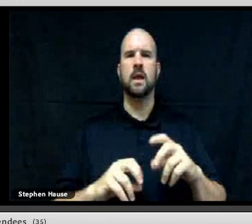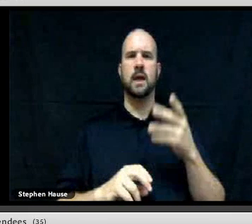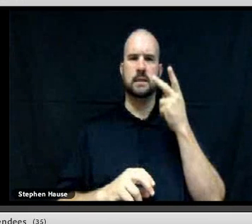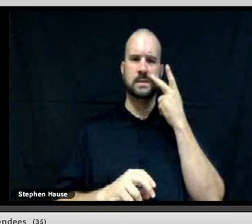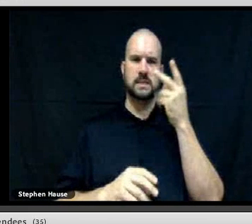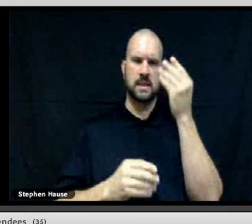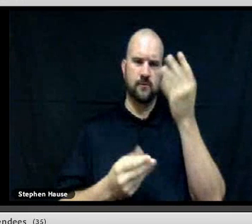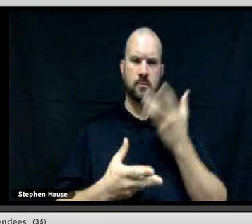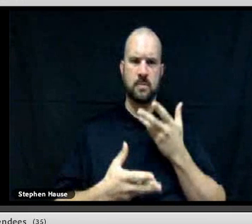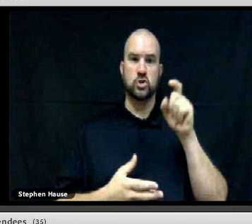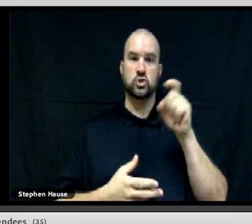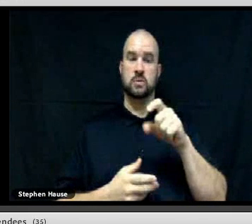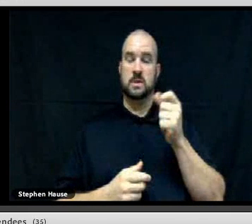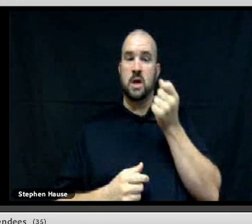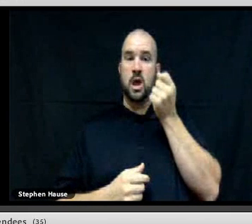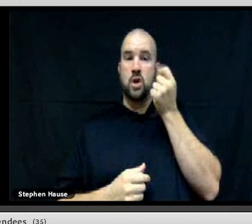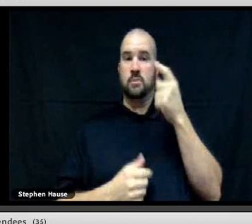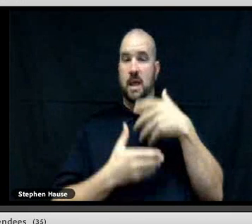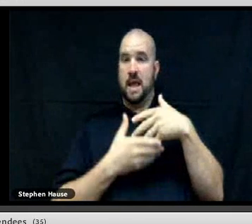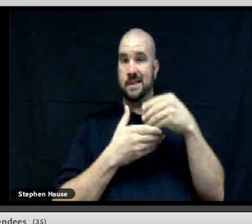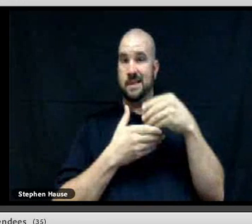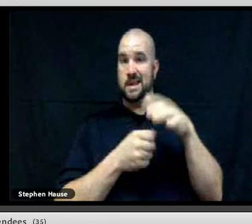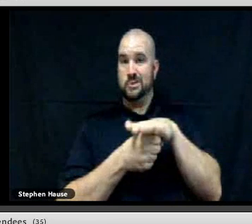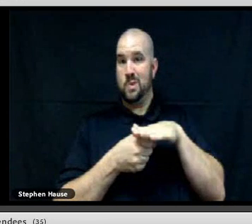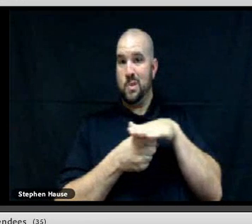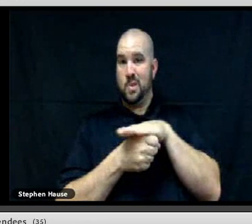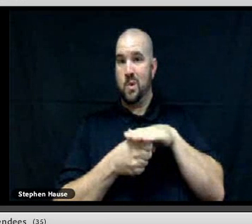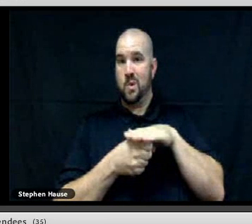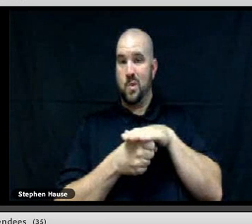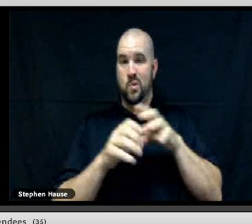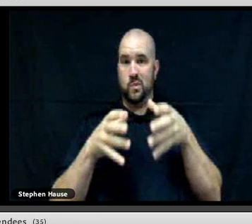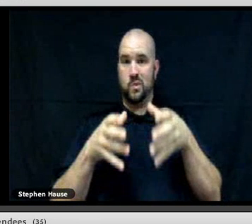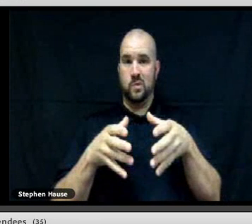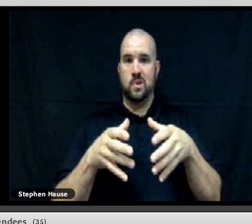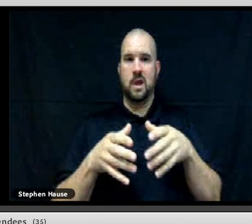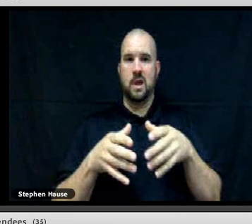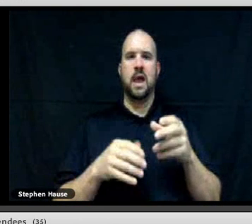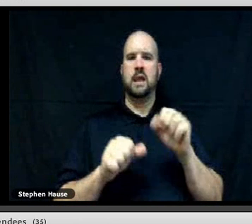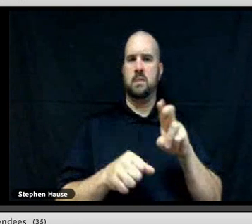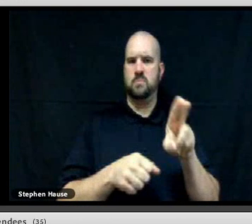of its local context and useful outside of its local context.